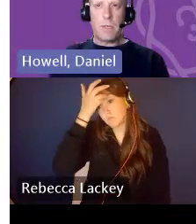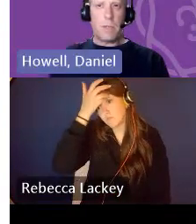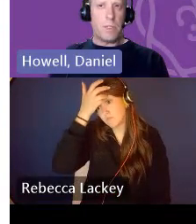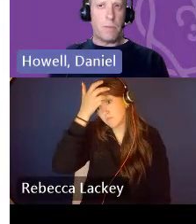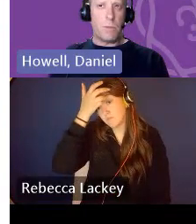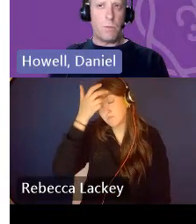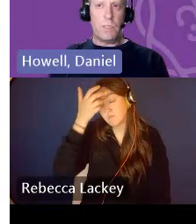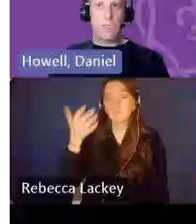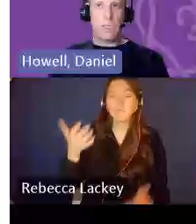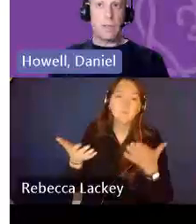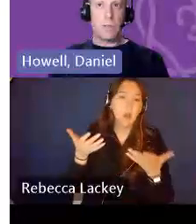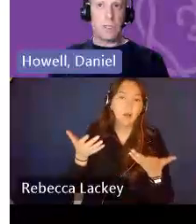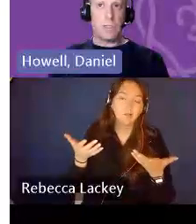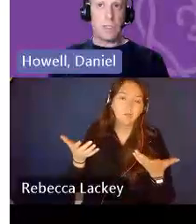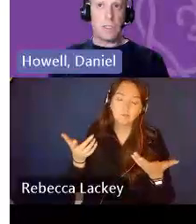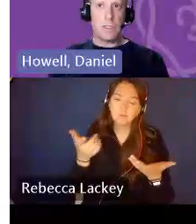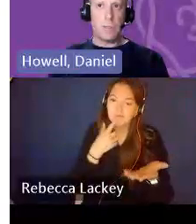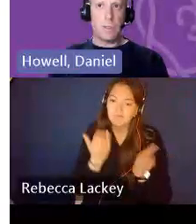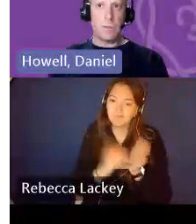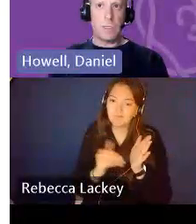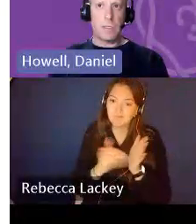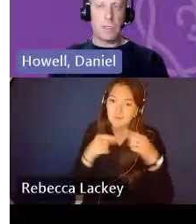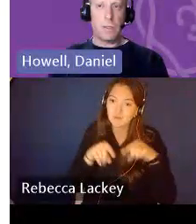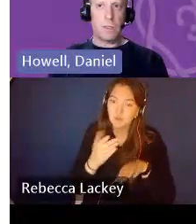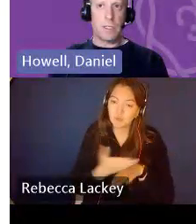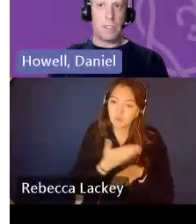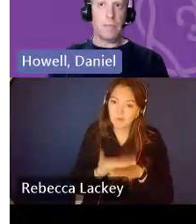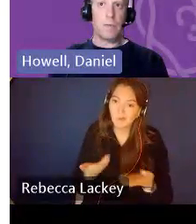Probably a bit of a moot point. Again, during construction, the bridge will be closed. Again,